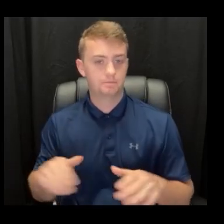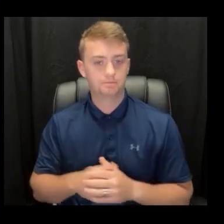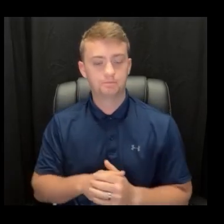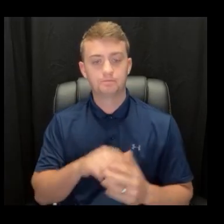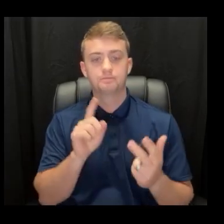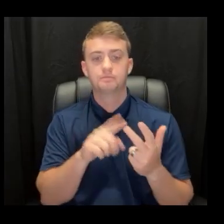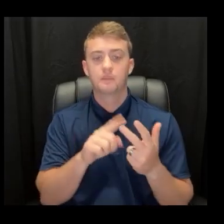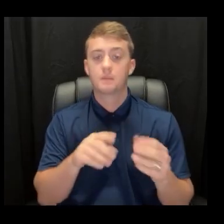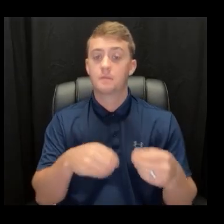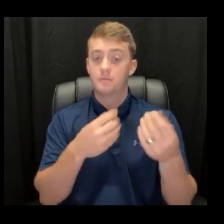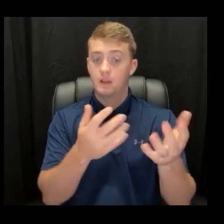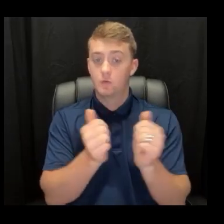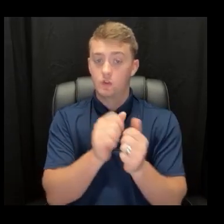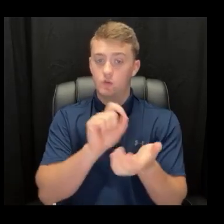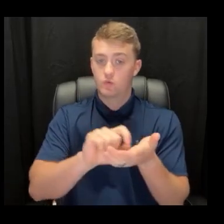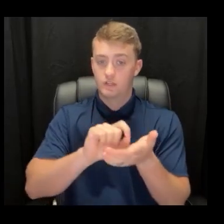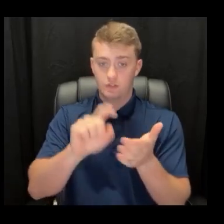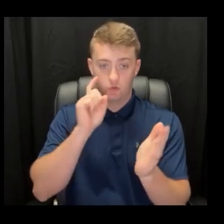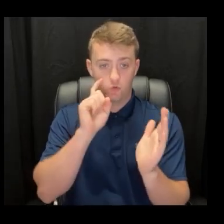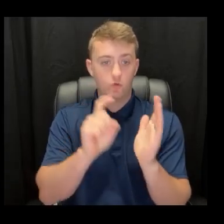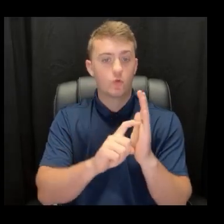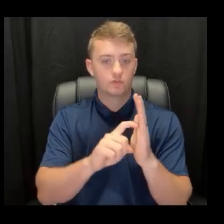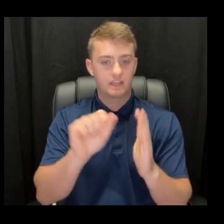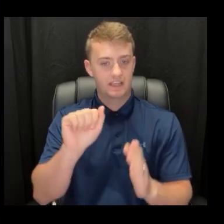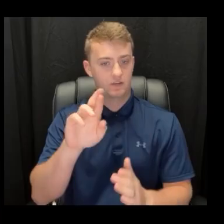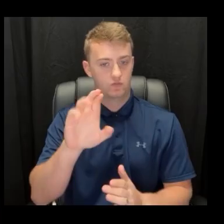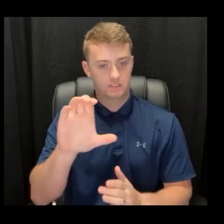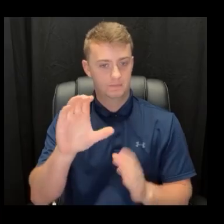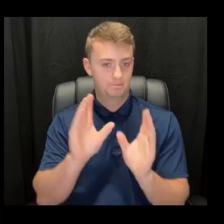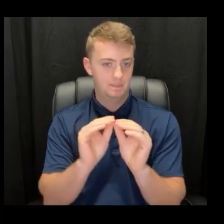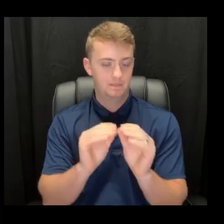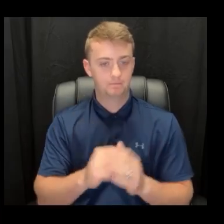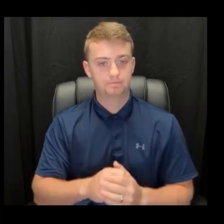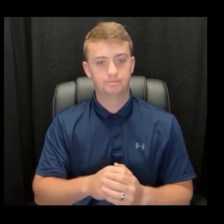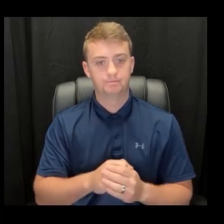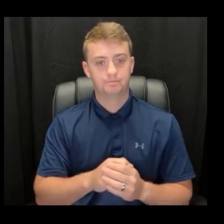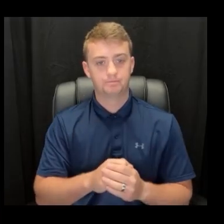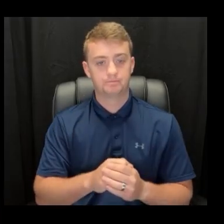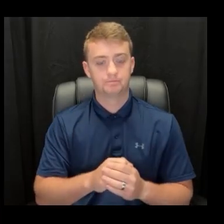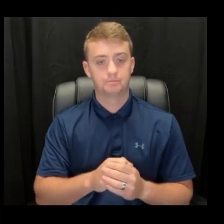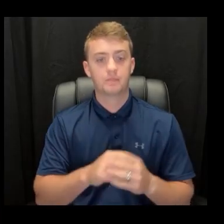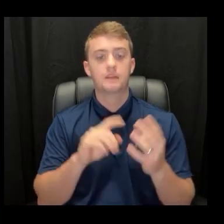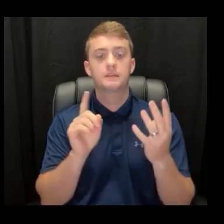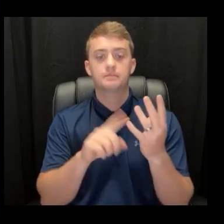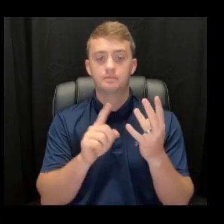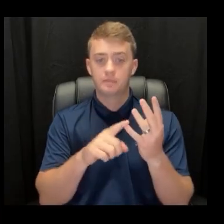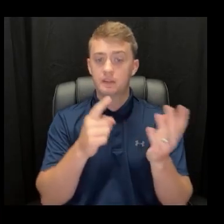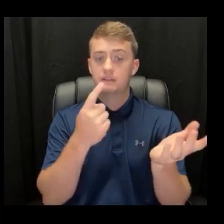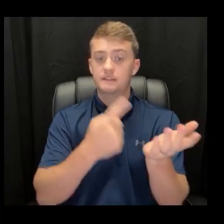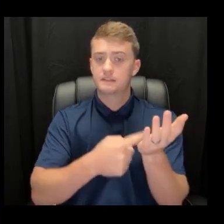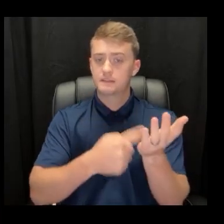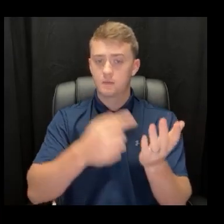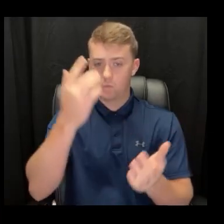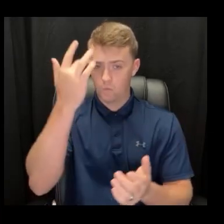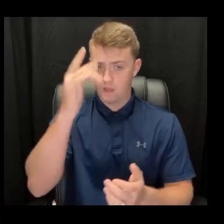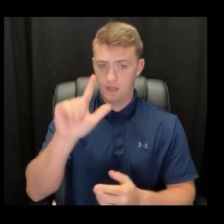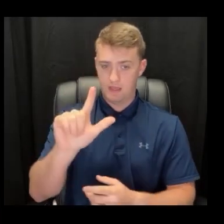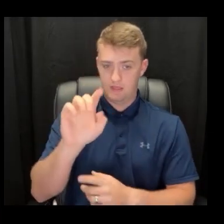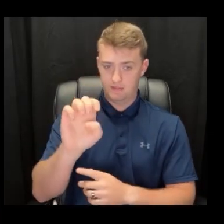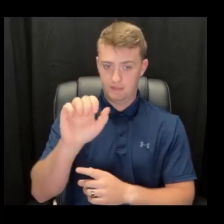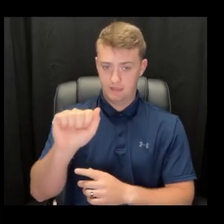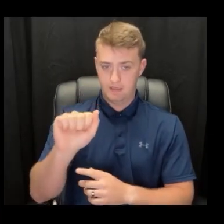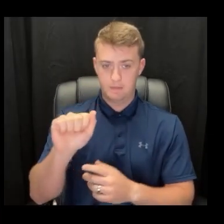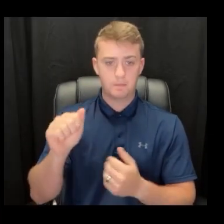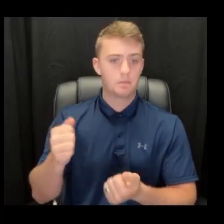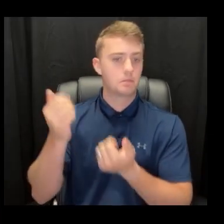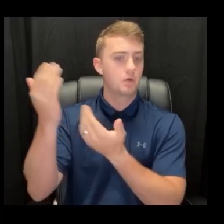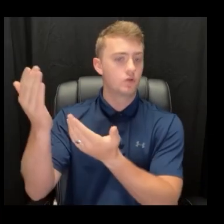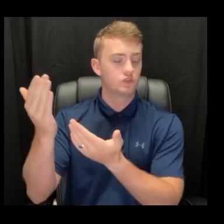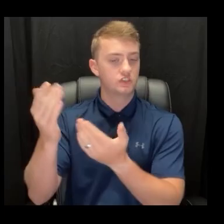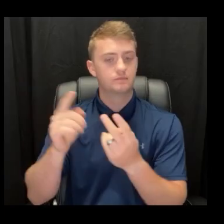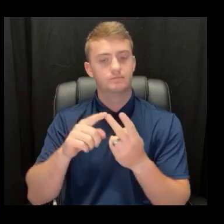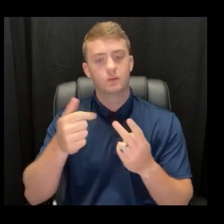be provided with a written notice of ARC meetings, and discuss why the LEA proposes or refuses to